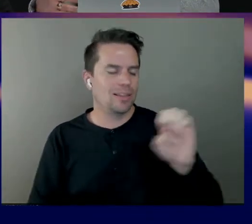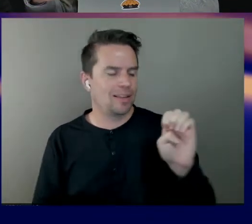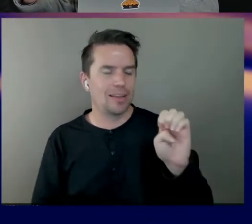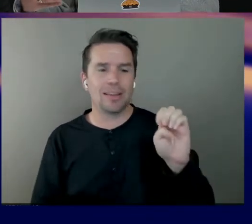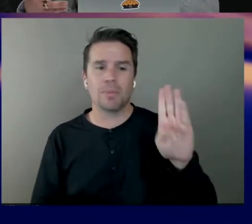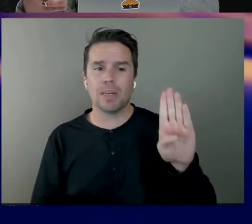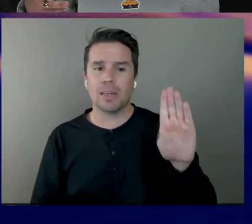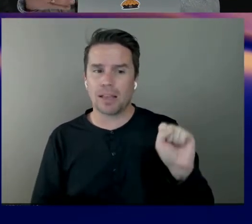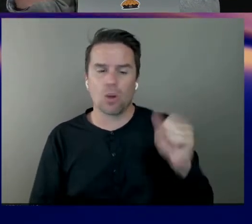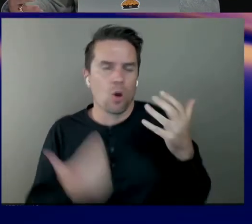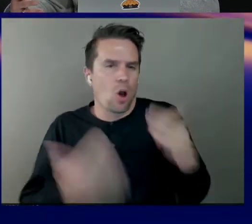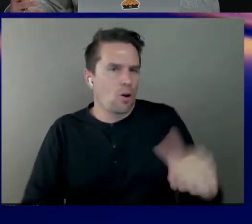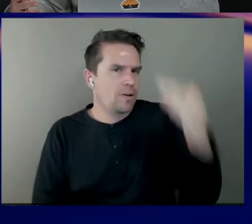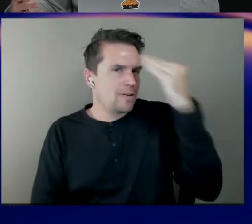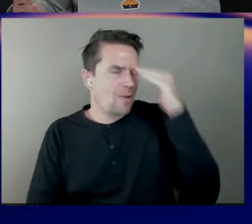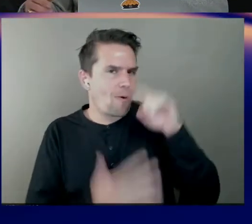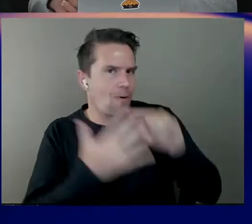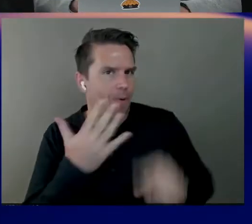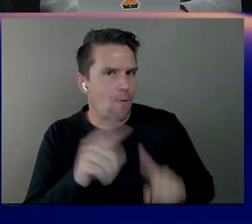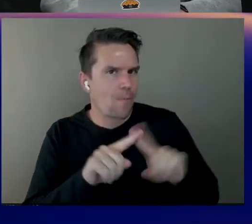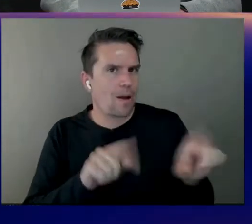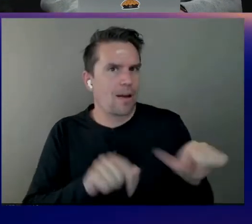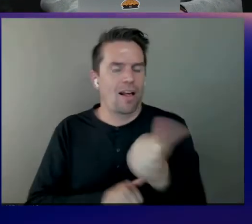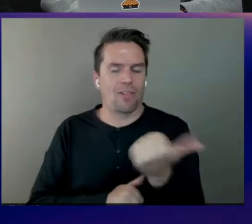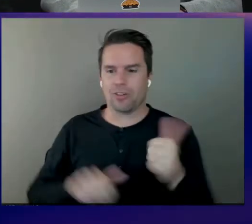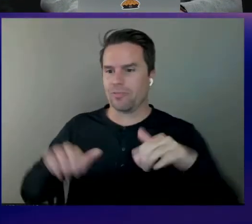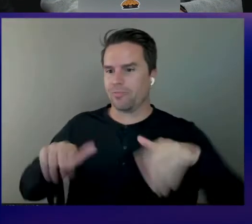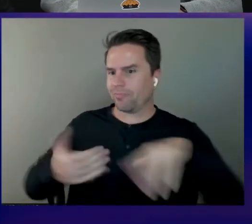that you need to brush up on a little bit. [AM] Yeah. - You can actually go through